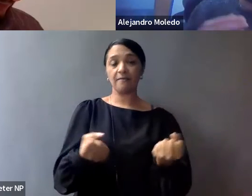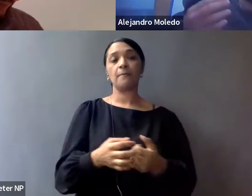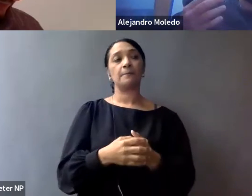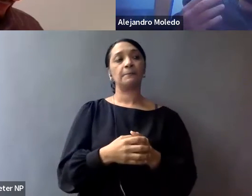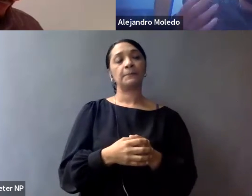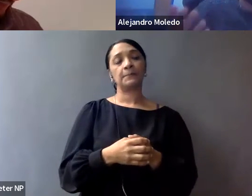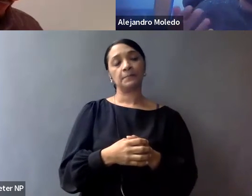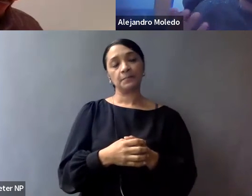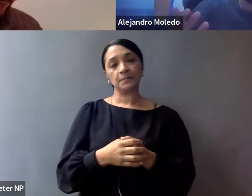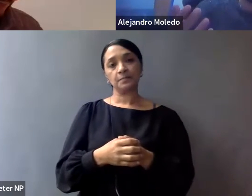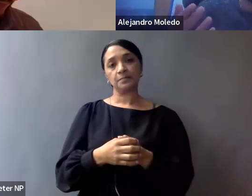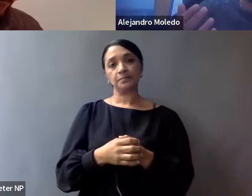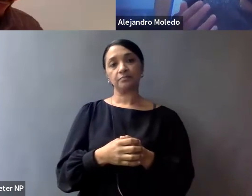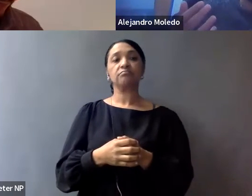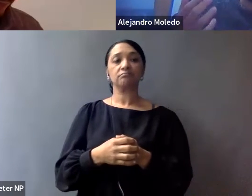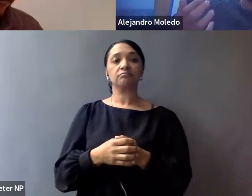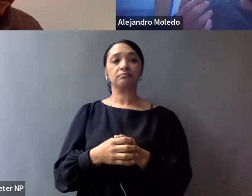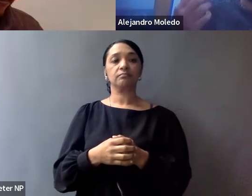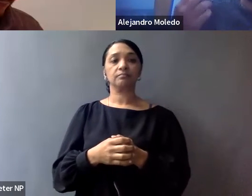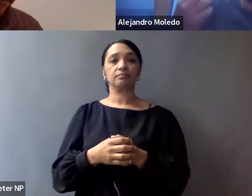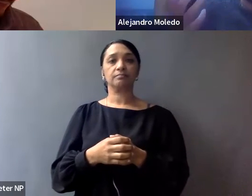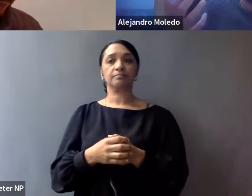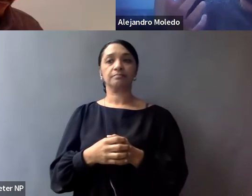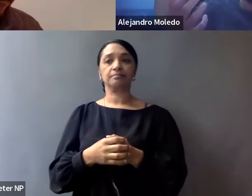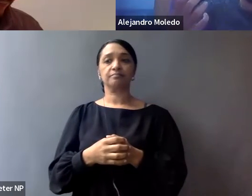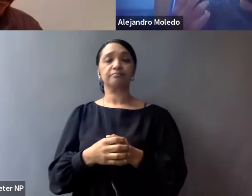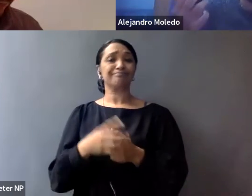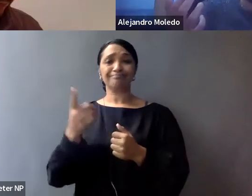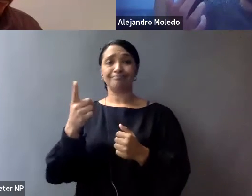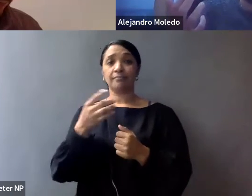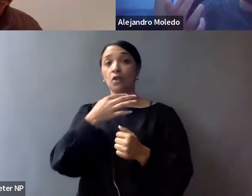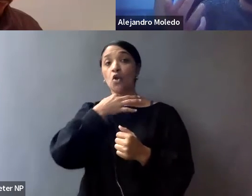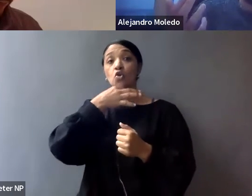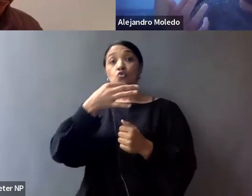It is a tremendous risk to harmonise disability assessment